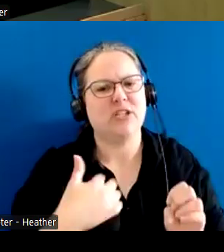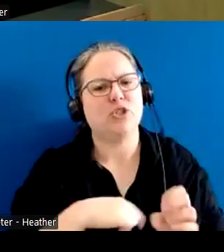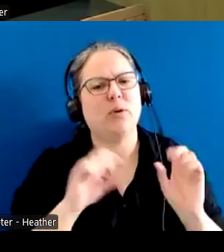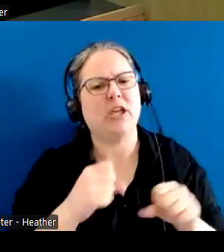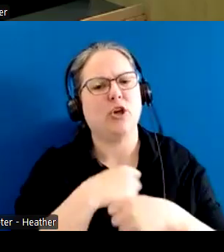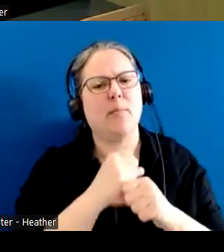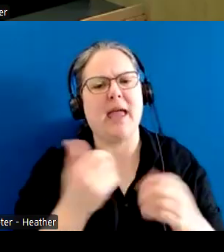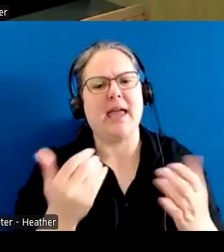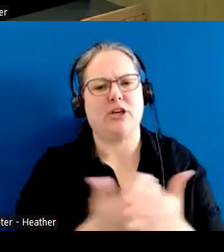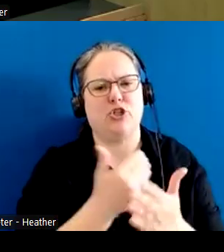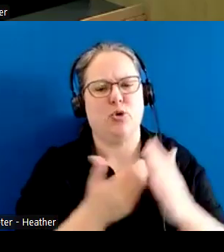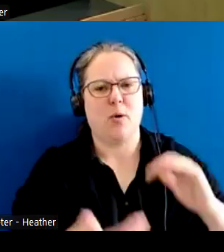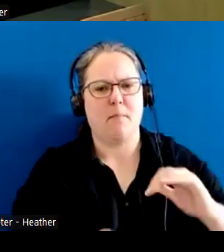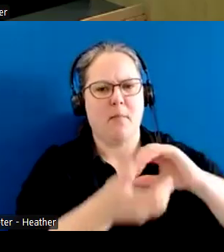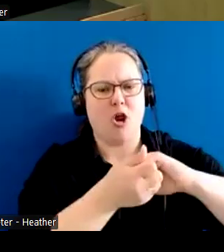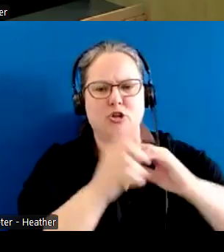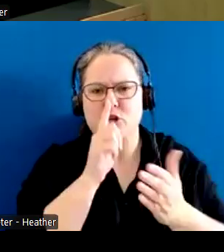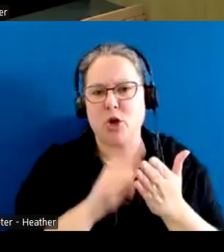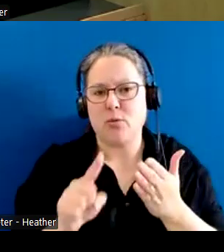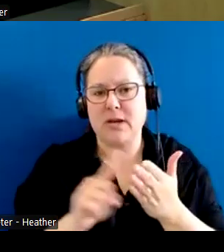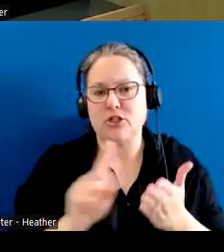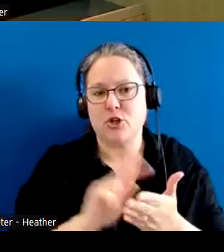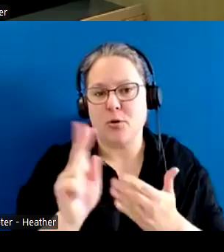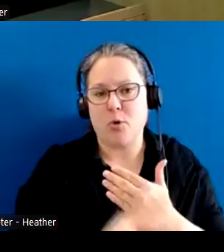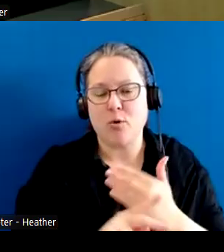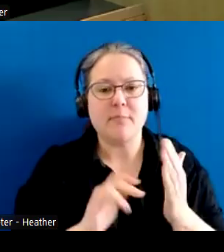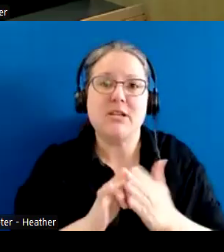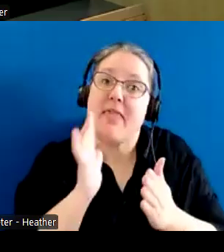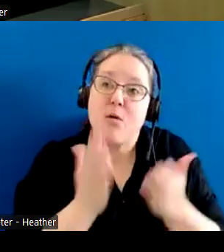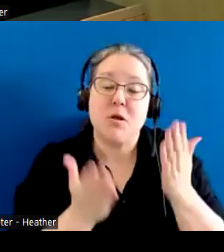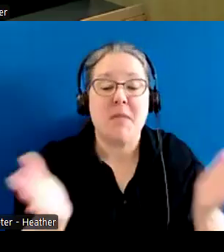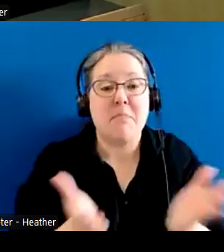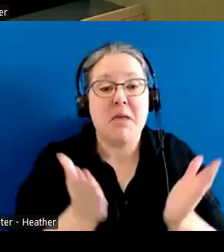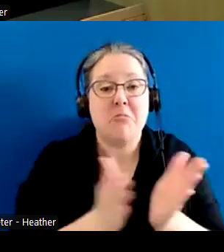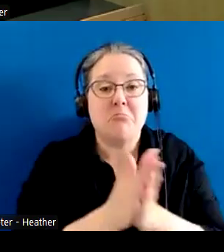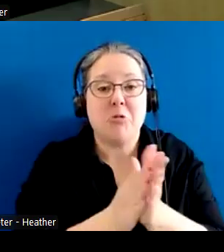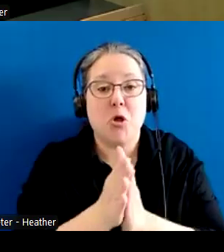kind of partnered um research programs that might encourage people in other fields who wouldn't